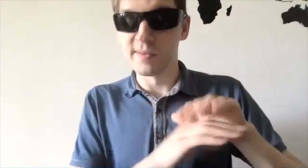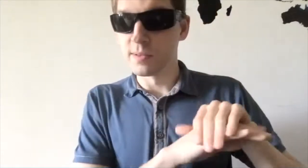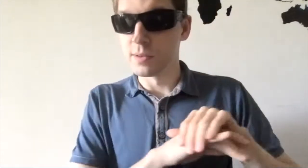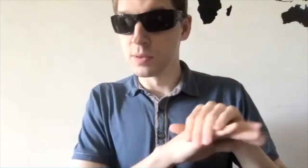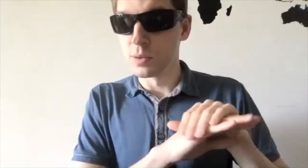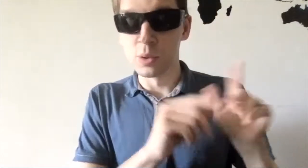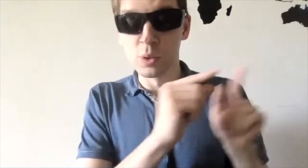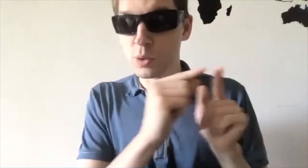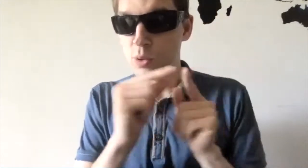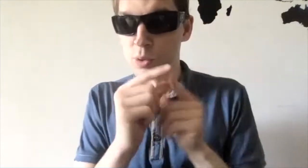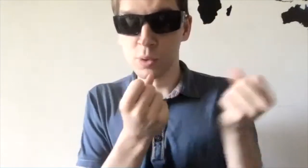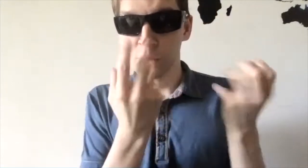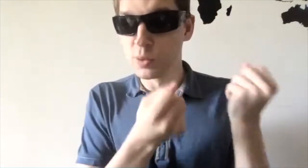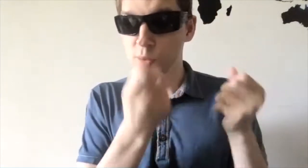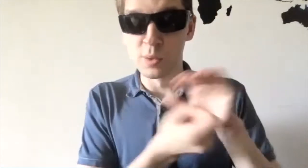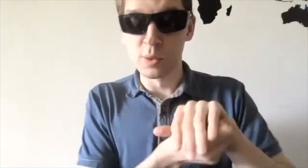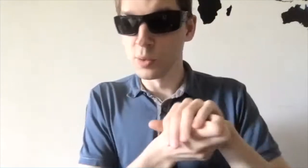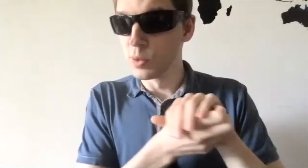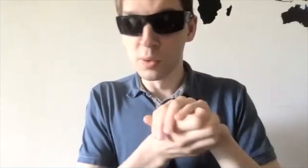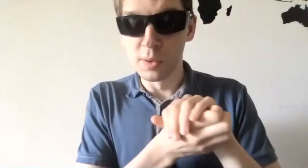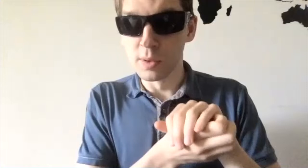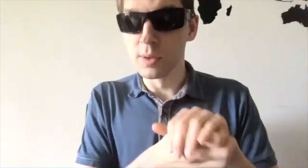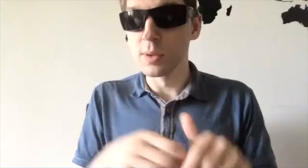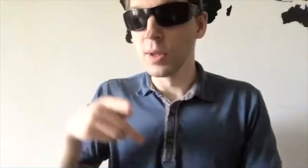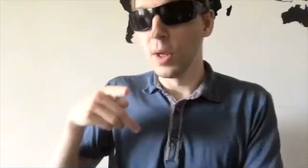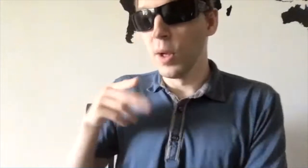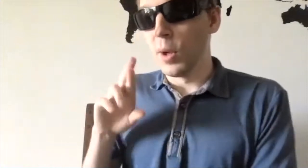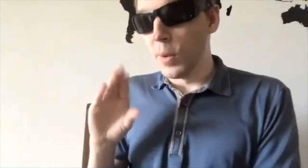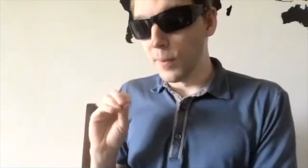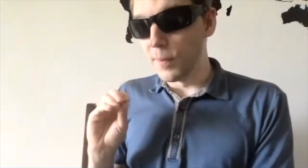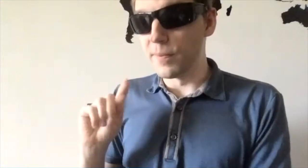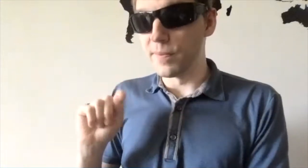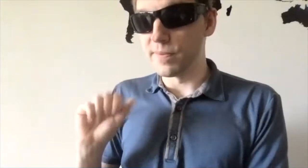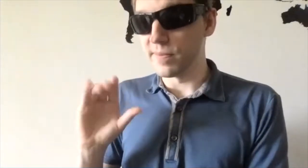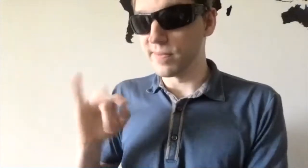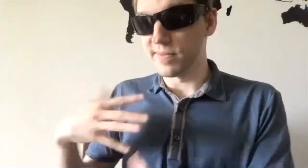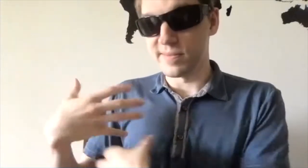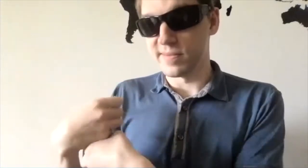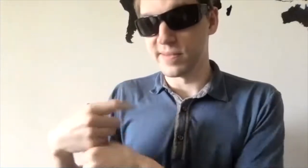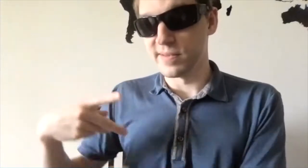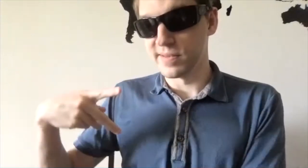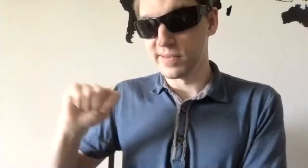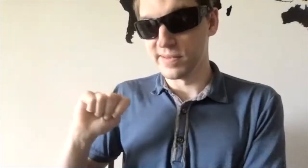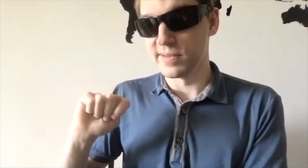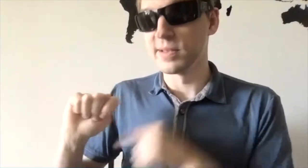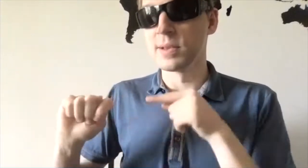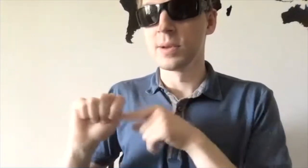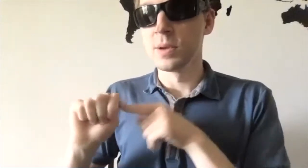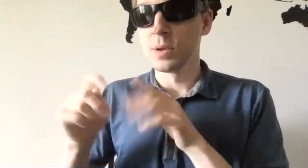Tactile is more about the consumer is resting their hands on you and getting the information